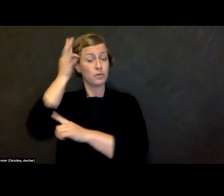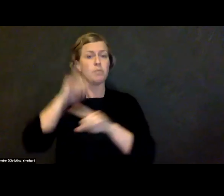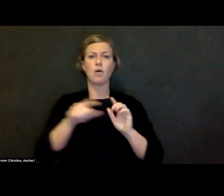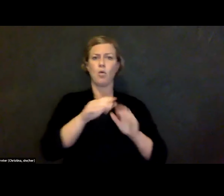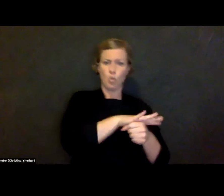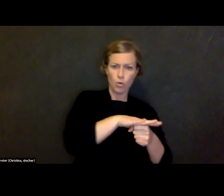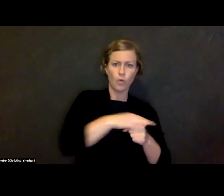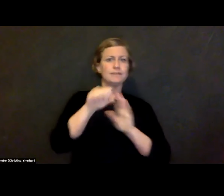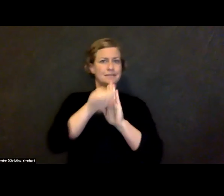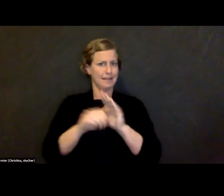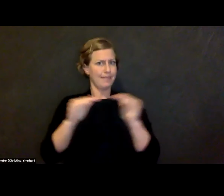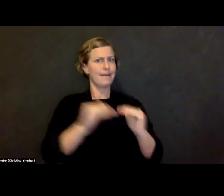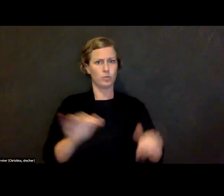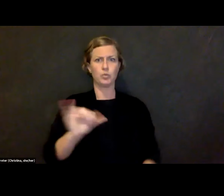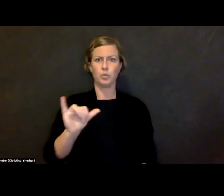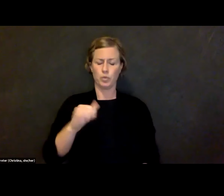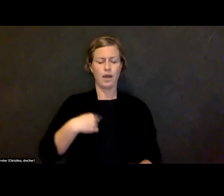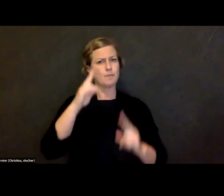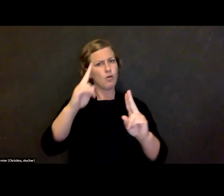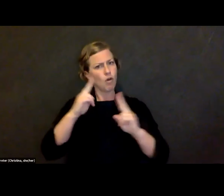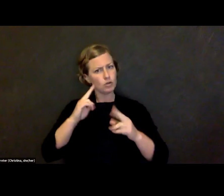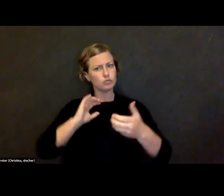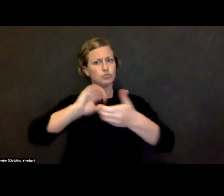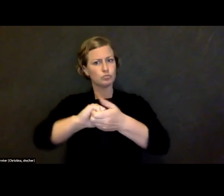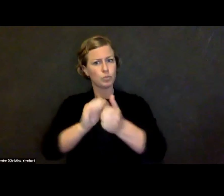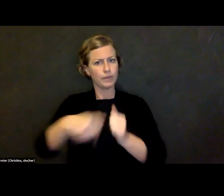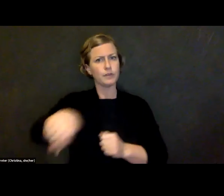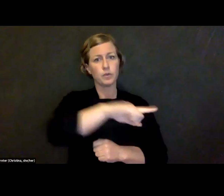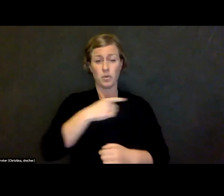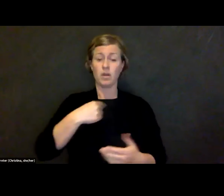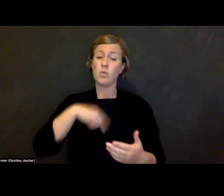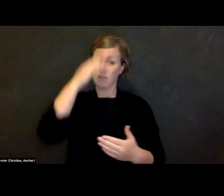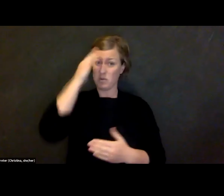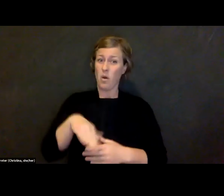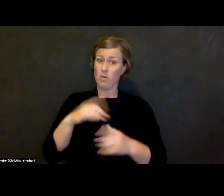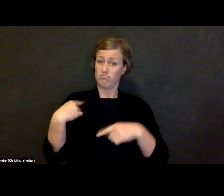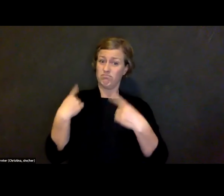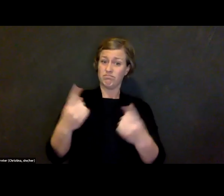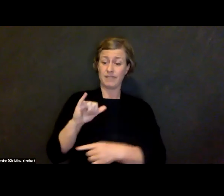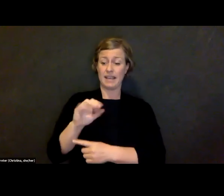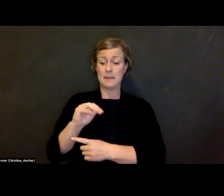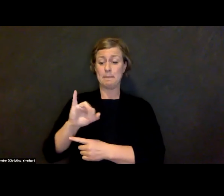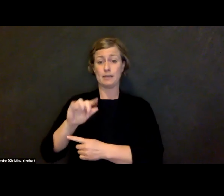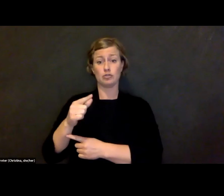Addressing the injustices is going to take all of us working together. At the local, state and federal level and I'm honored to be your